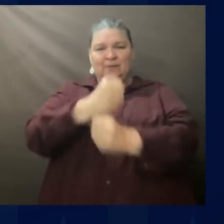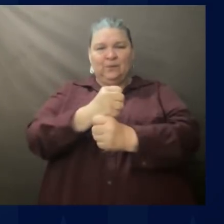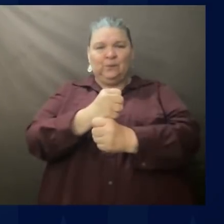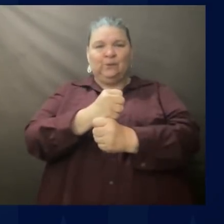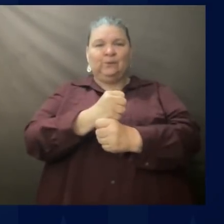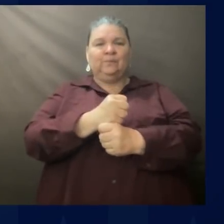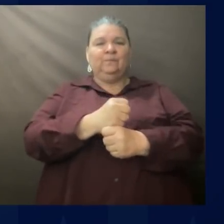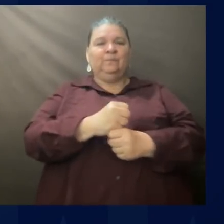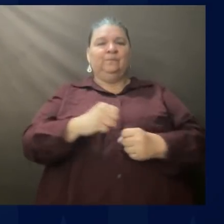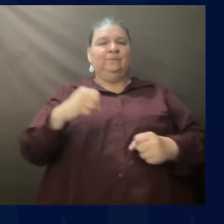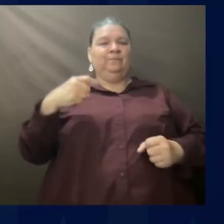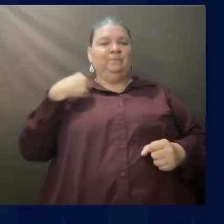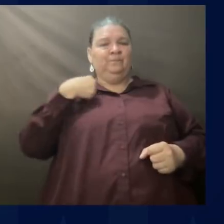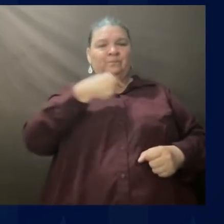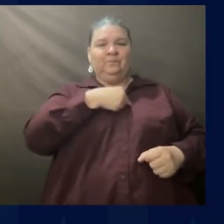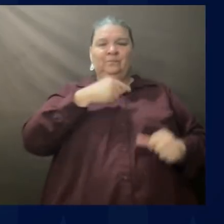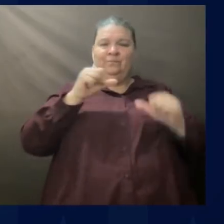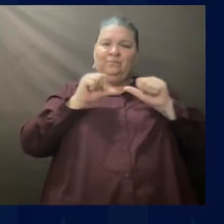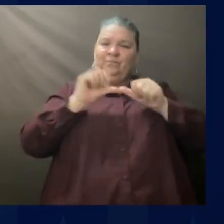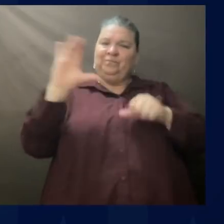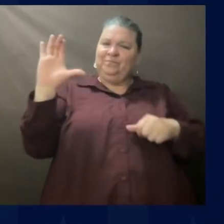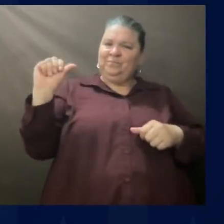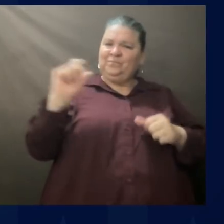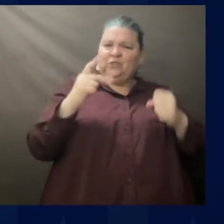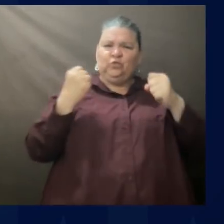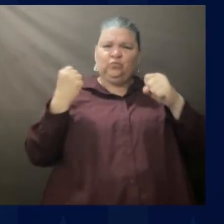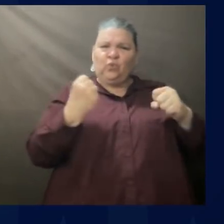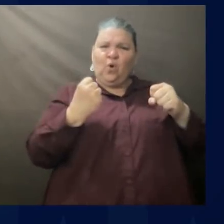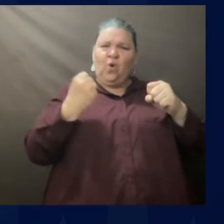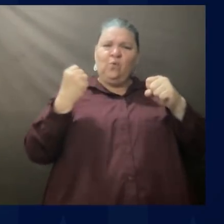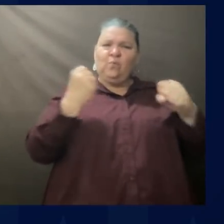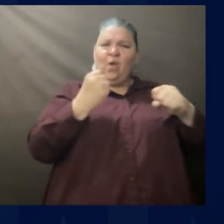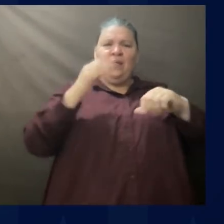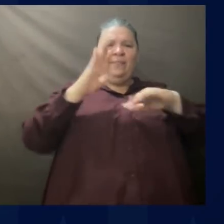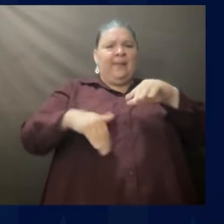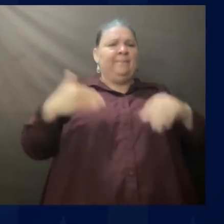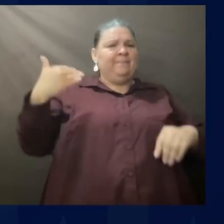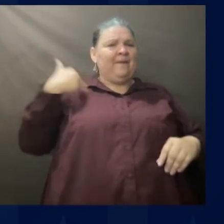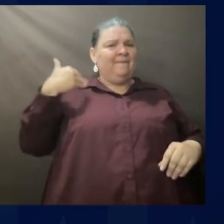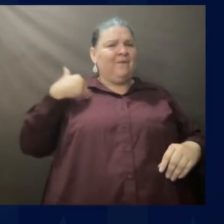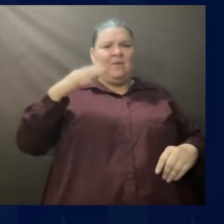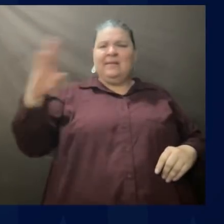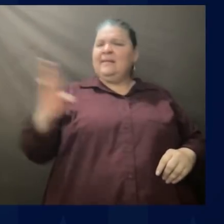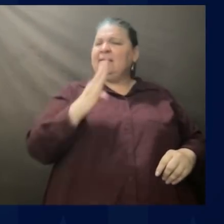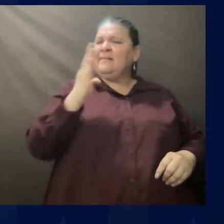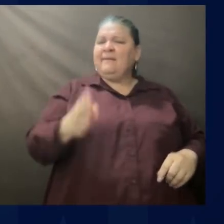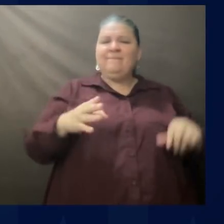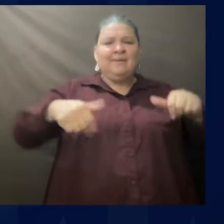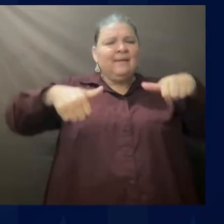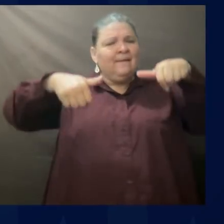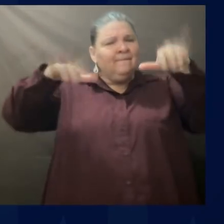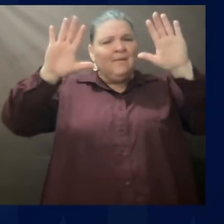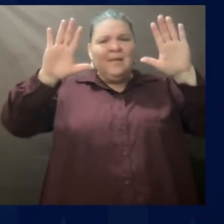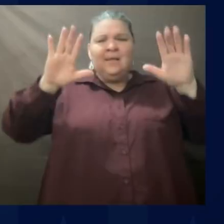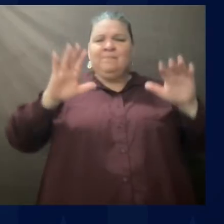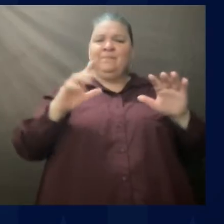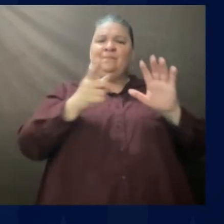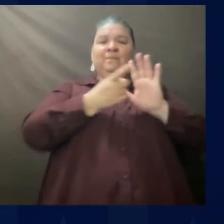We must never walk away from that. We must never betray the lives laid down to make our nation a beacon to the world --